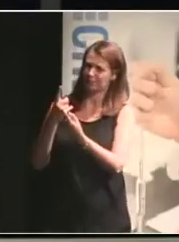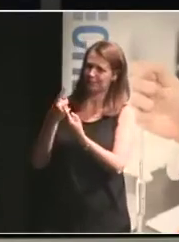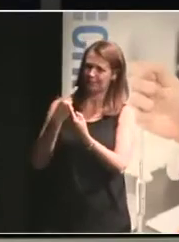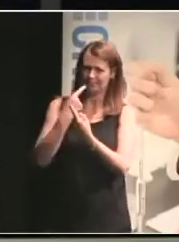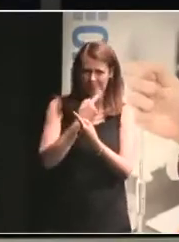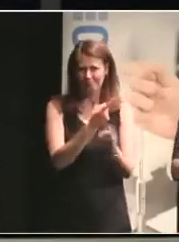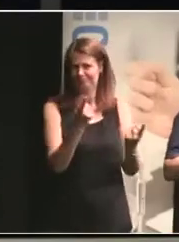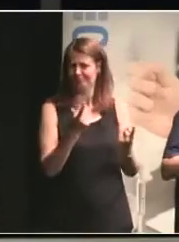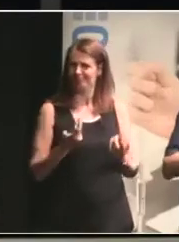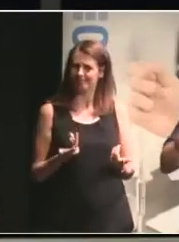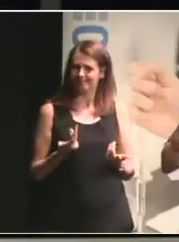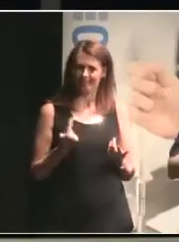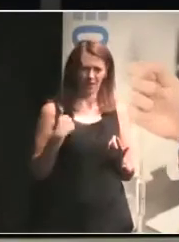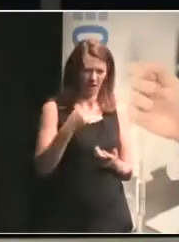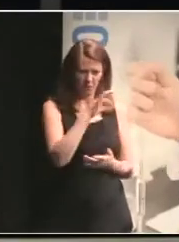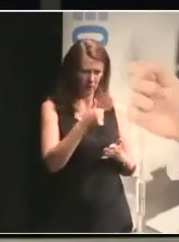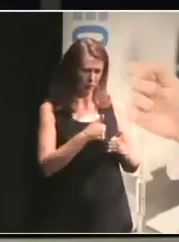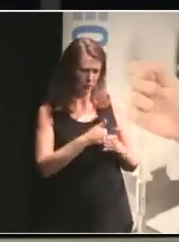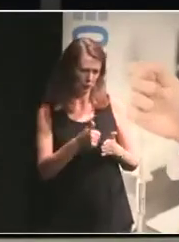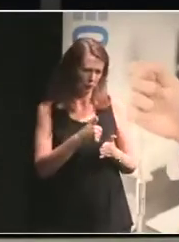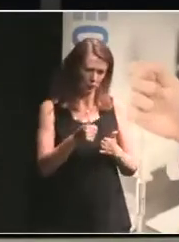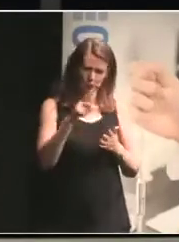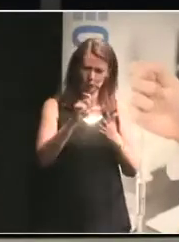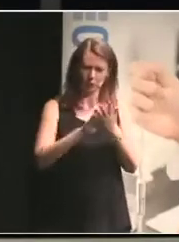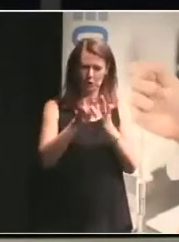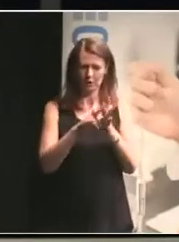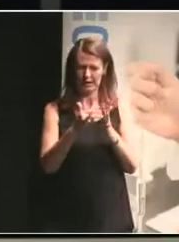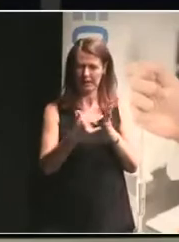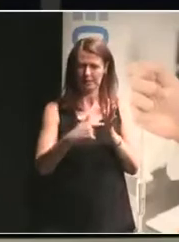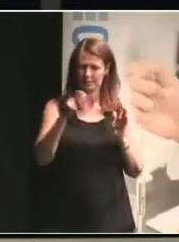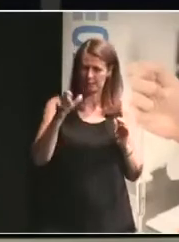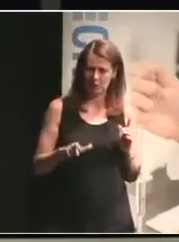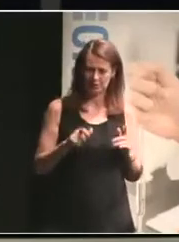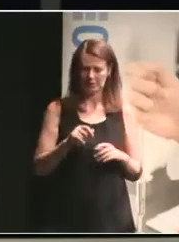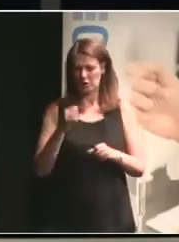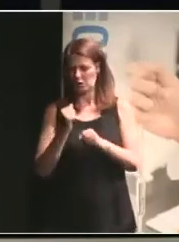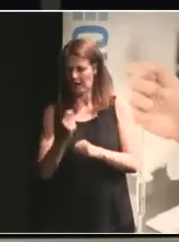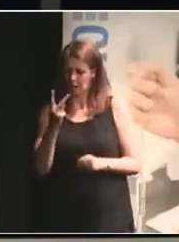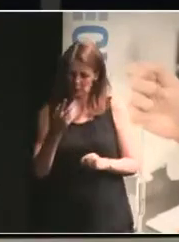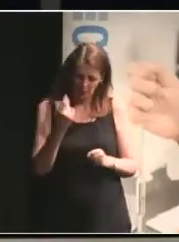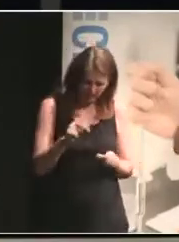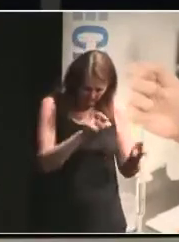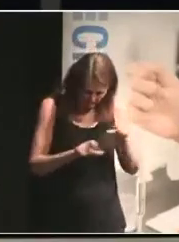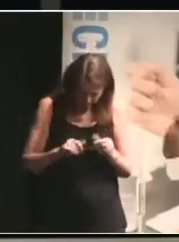So I’m not a typical chemist that in the second grade had a chemistry set that I had fascination